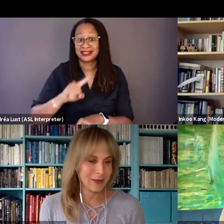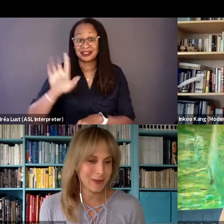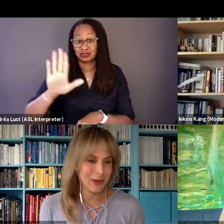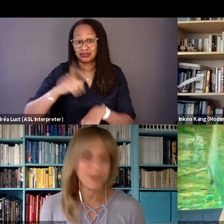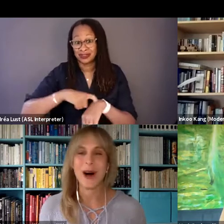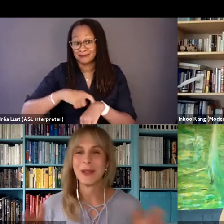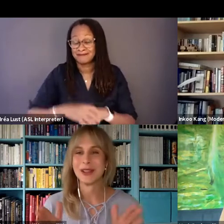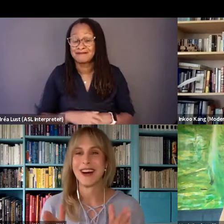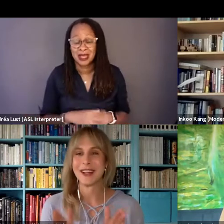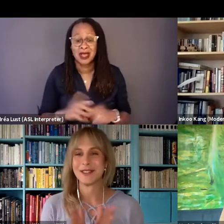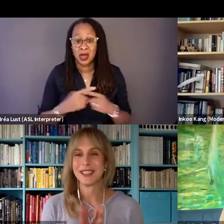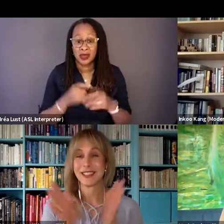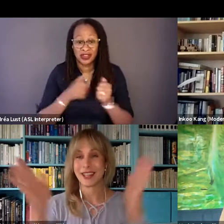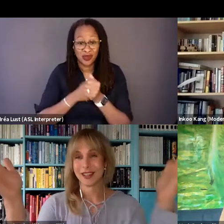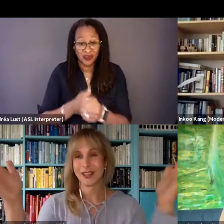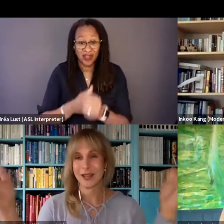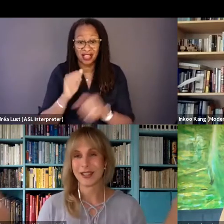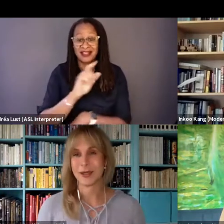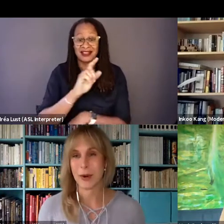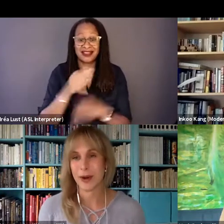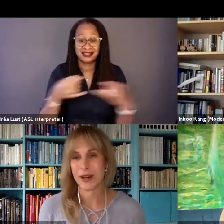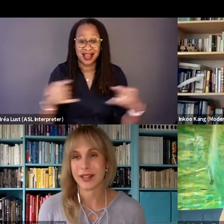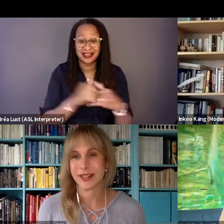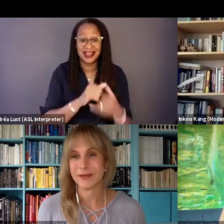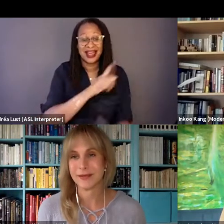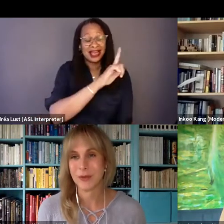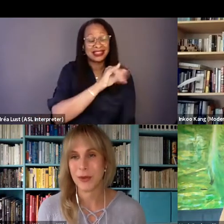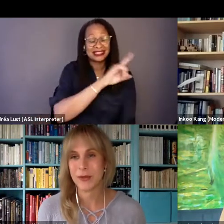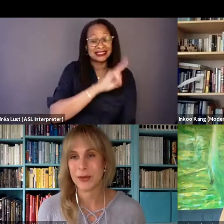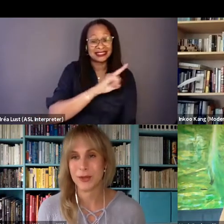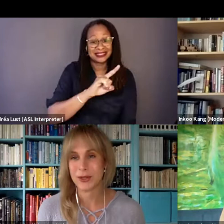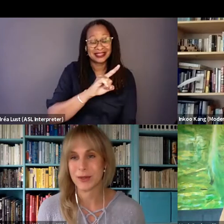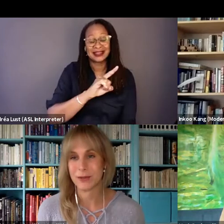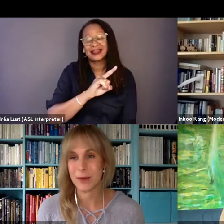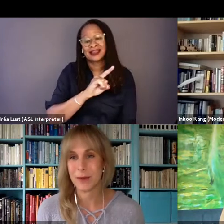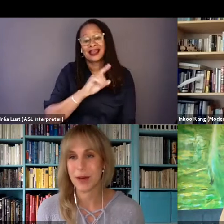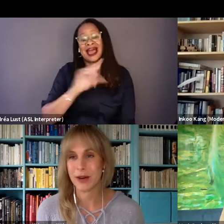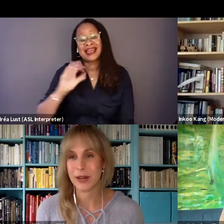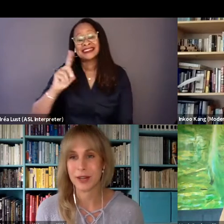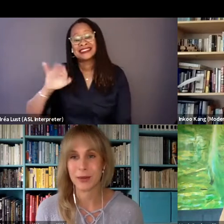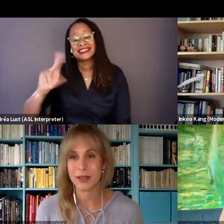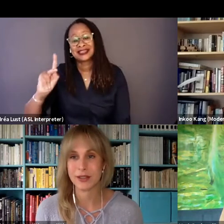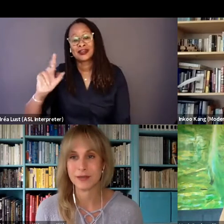When you follow the line of Liz and Dick, you get to where we are today where the future is both better and worse.